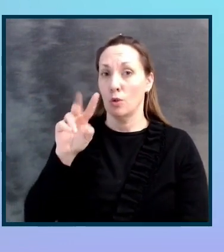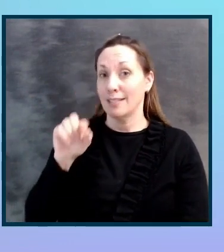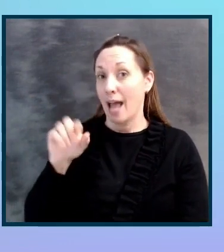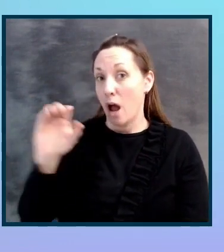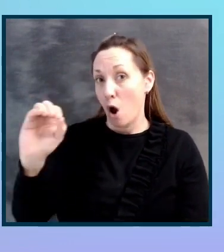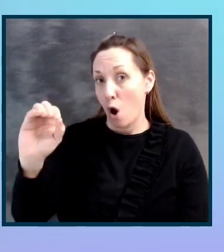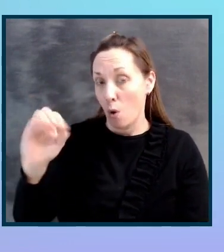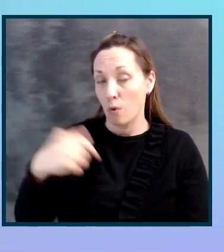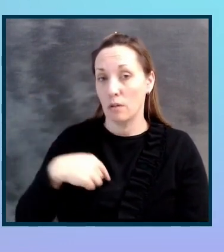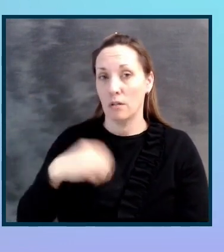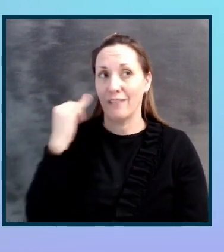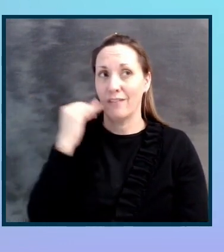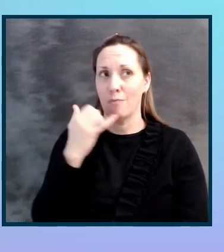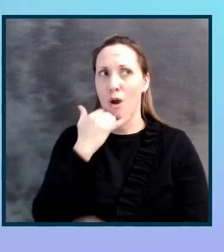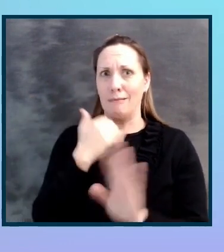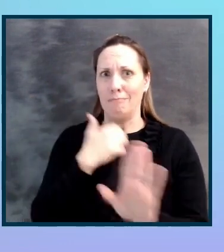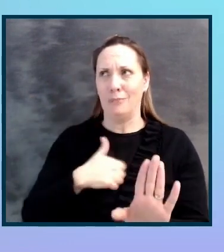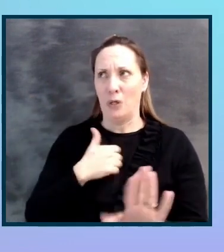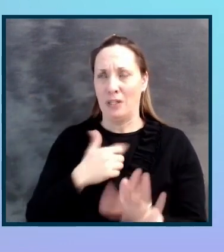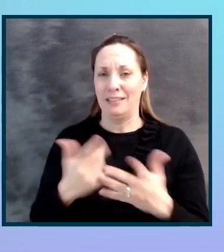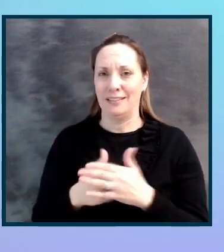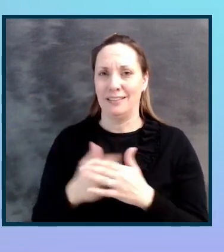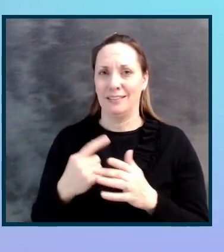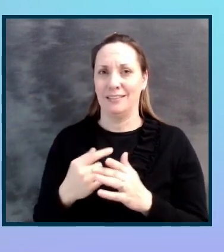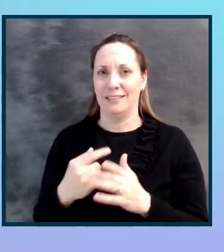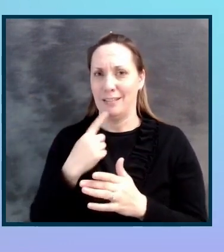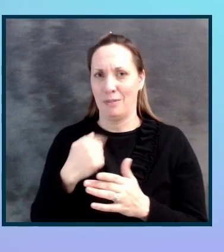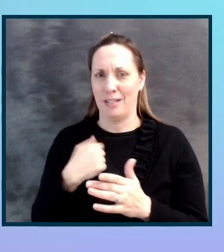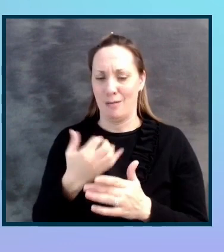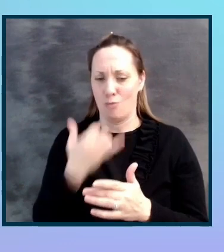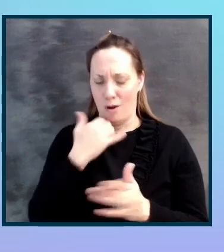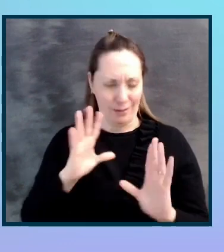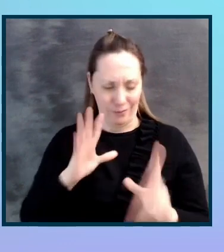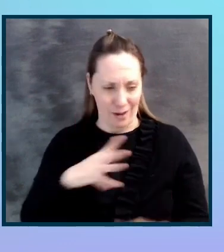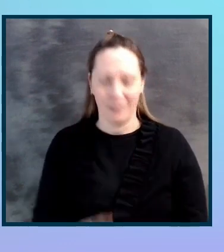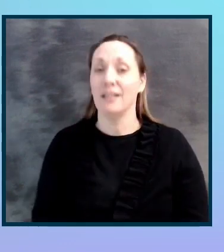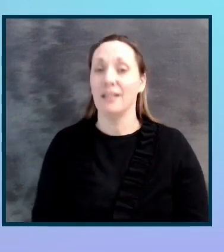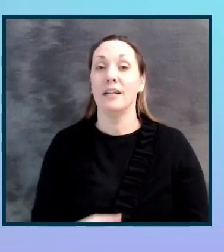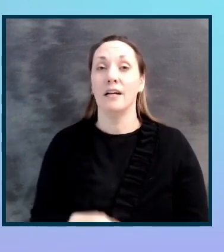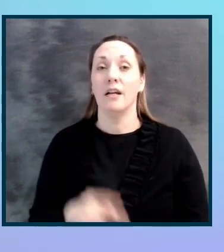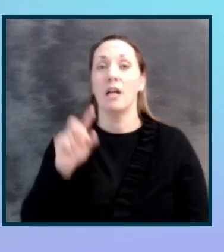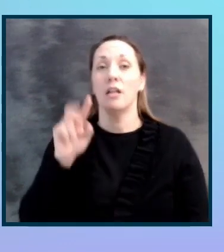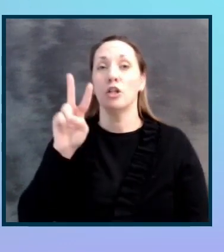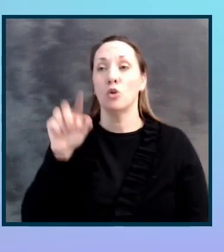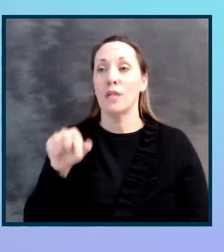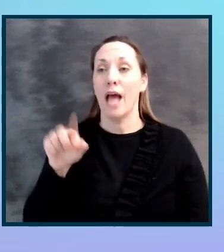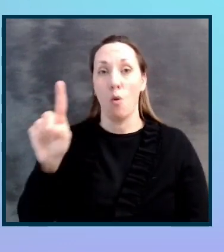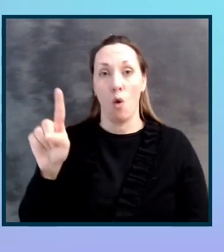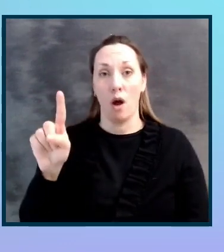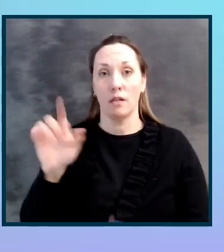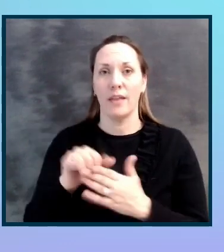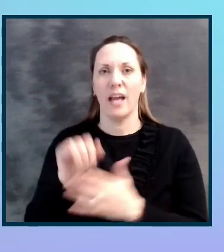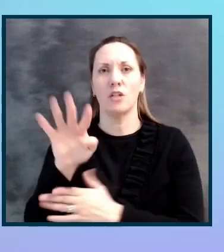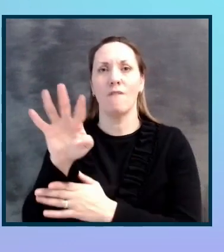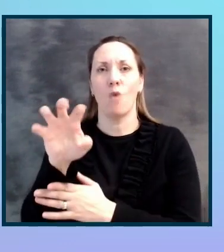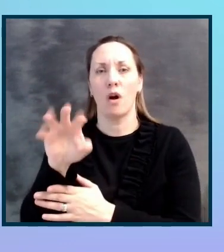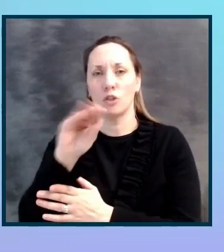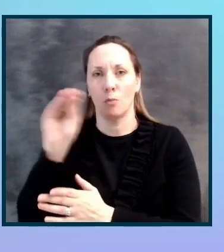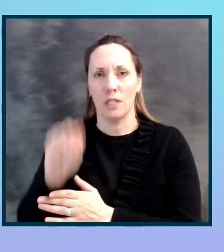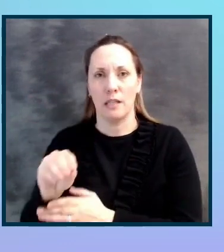And if I'm wrong some accessibility person is probably messaging me right now telling me I'm wrong, it's fine. And then 2.1 is 400% technically, thank you,